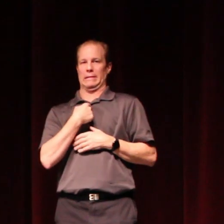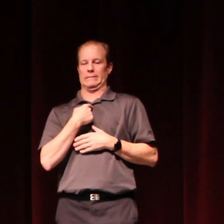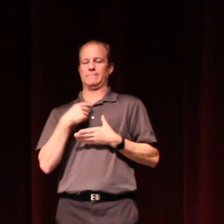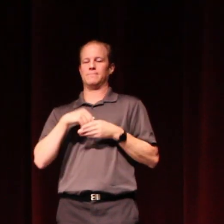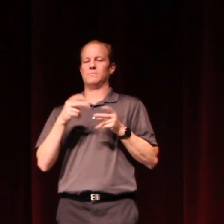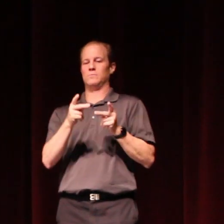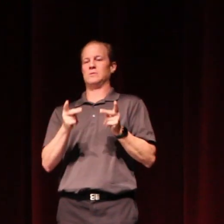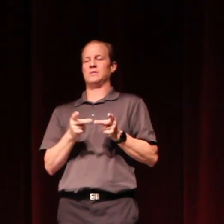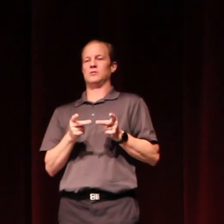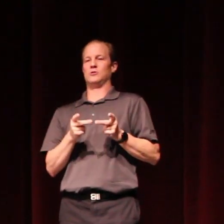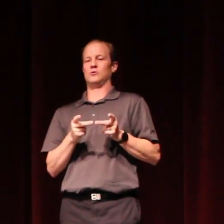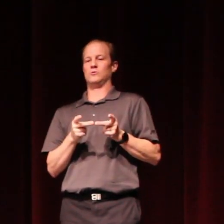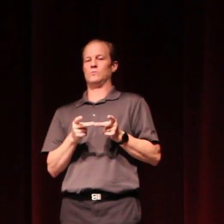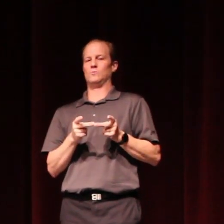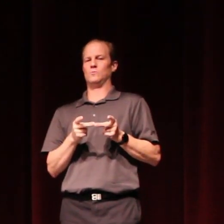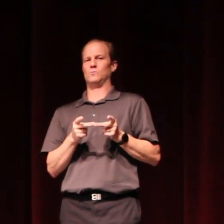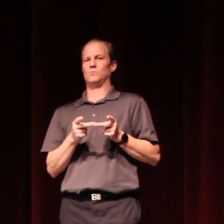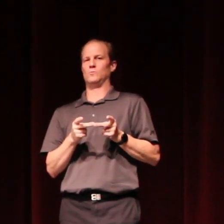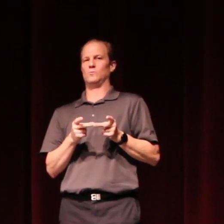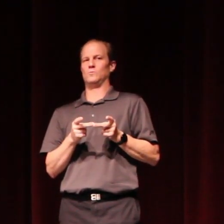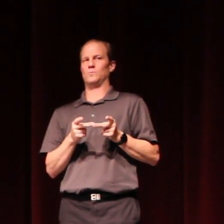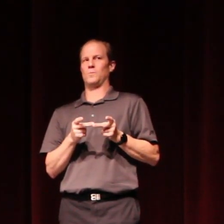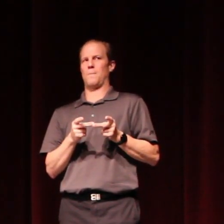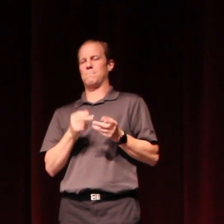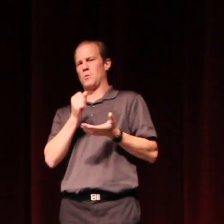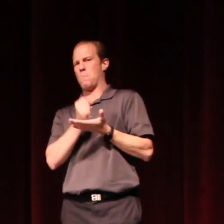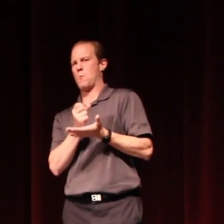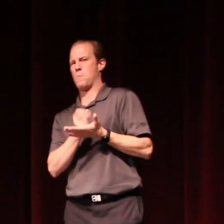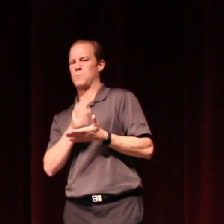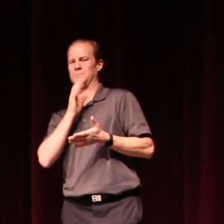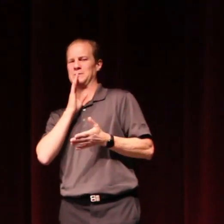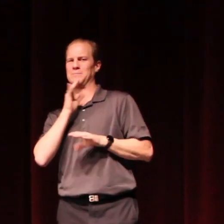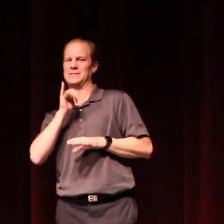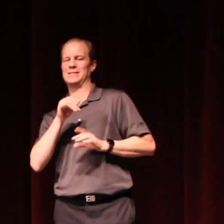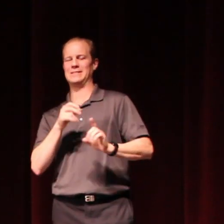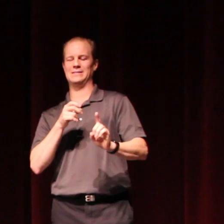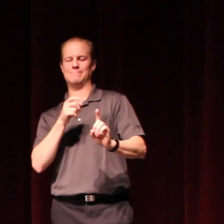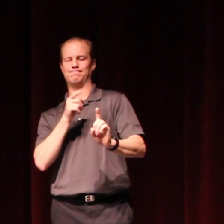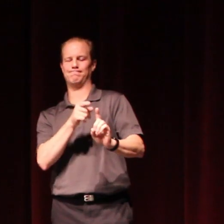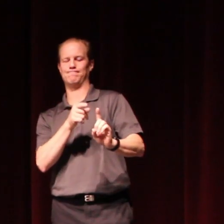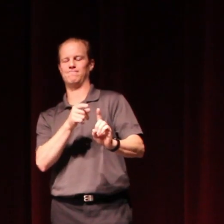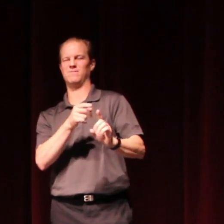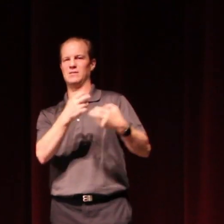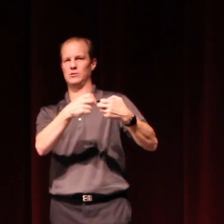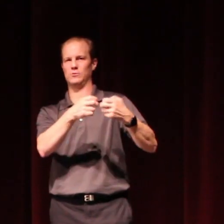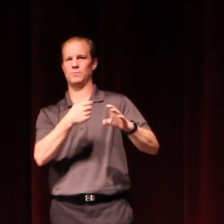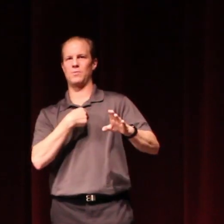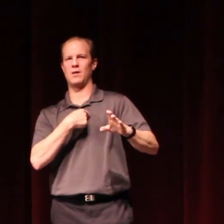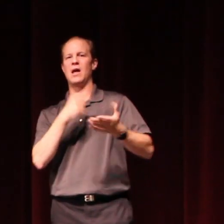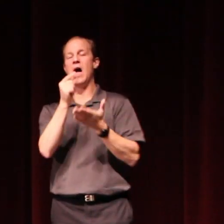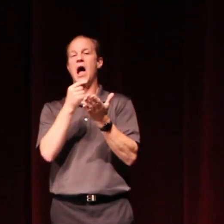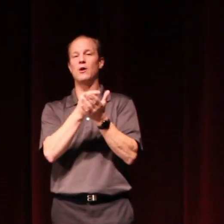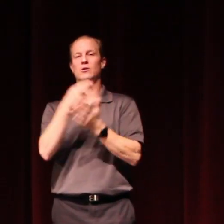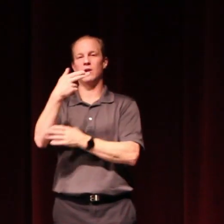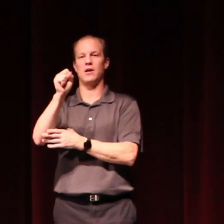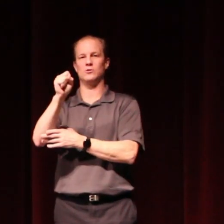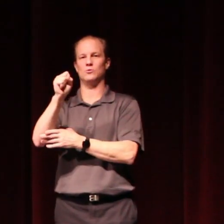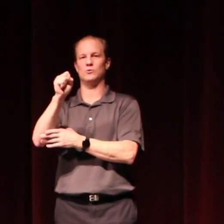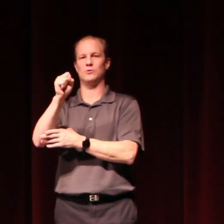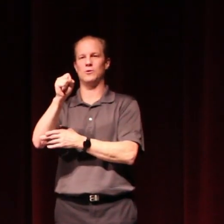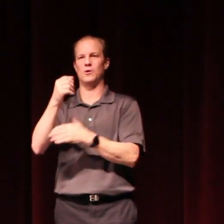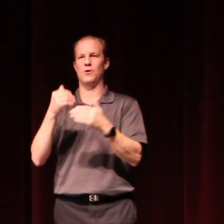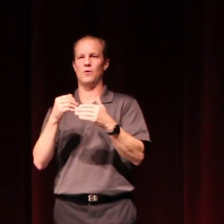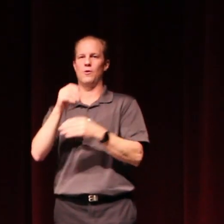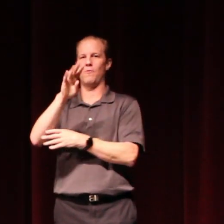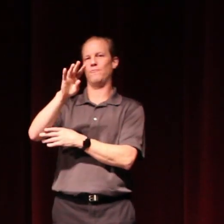to adequately speak to this issue. I graduated high school almost 50 years ago. 49 actually,